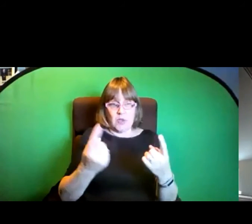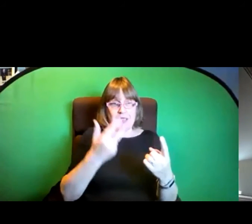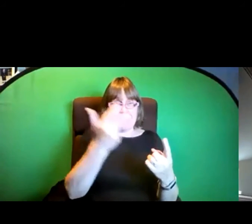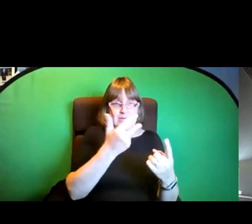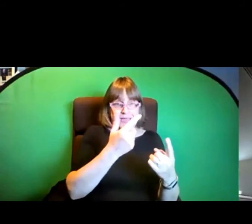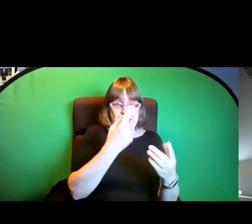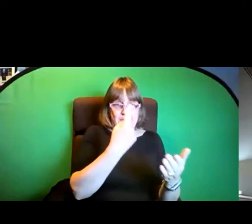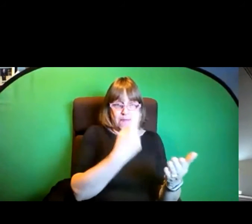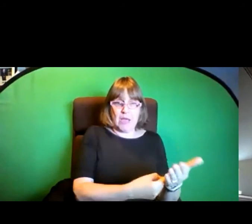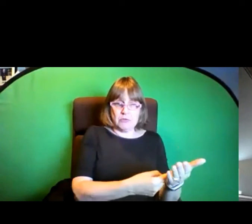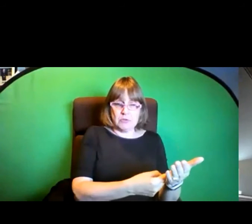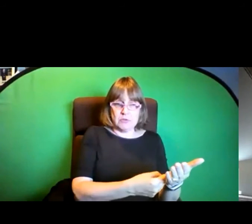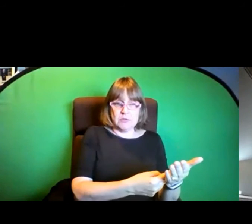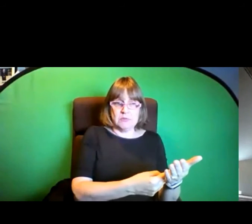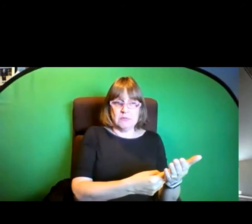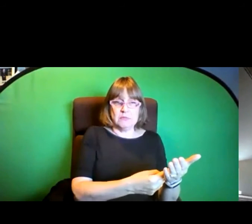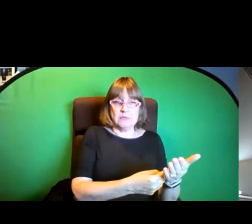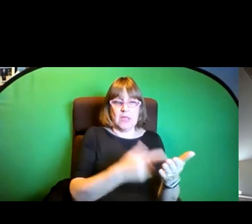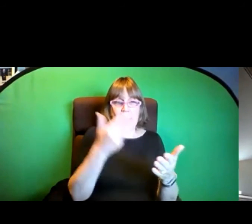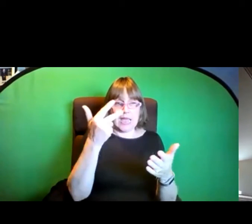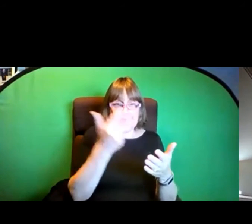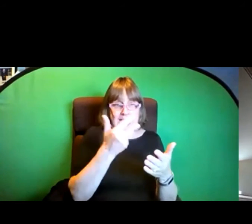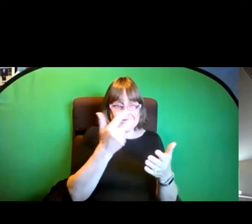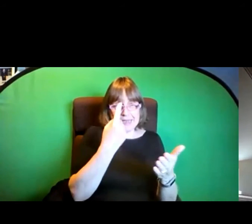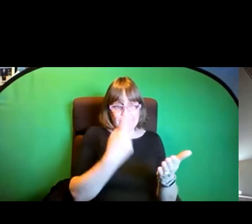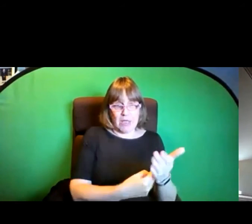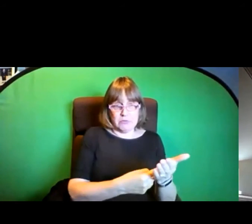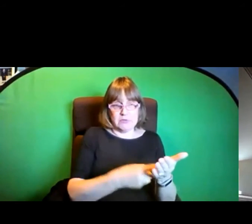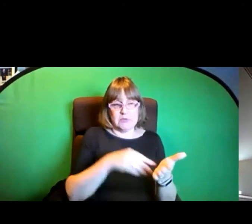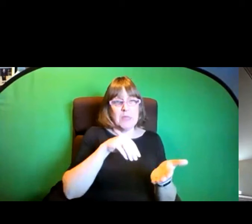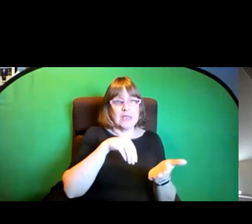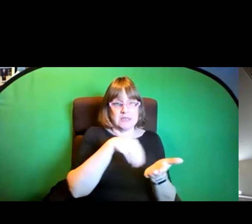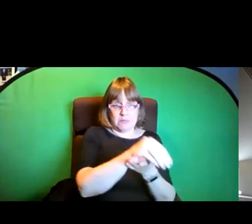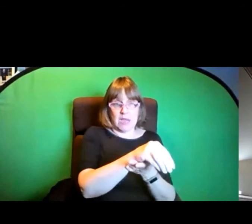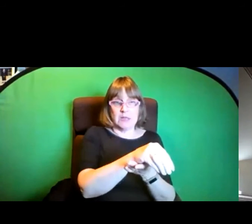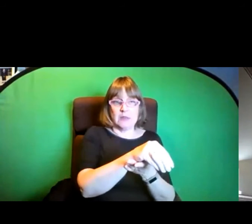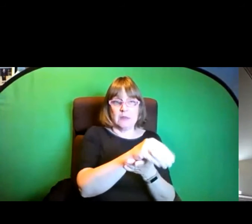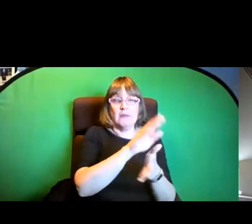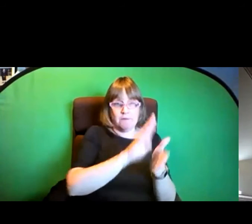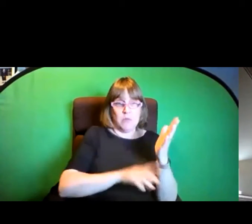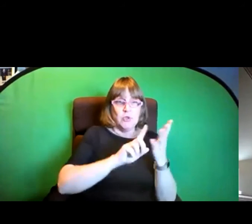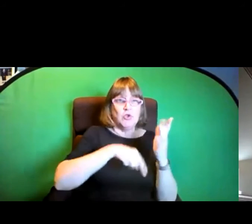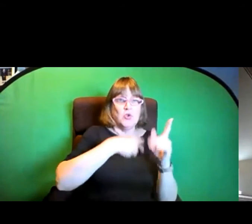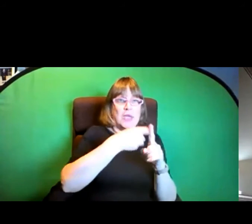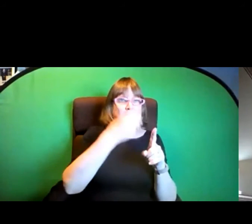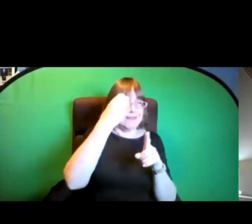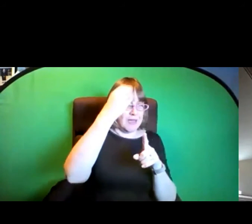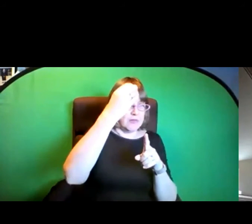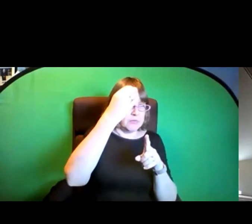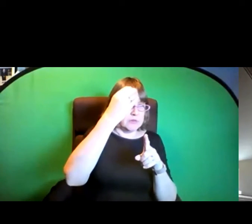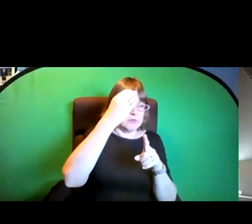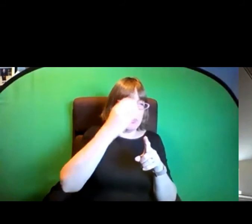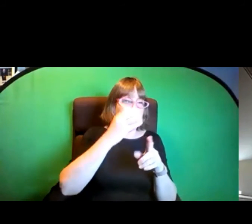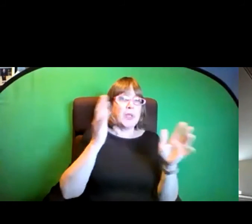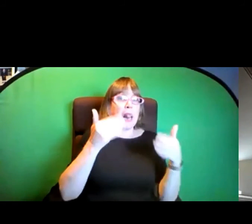who's sitting in the UK £18 is being spent by the UK Government on the climate transition in total,